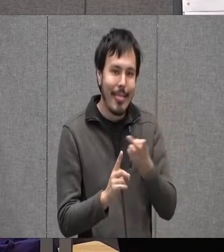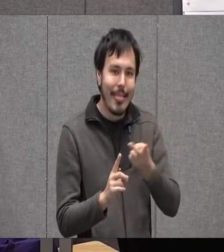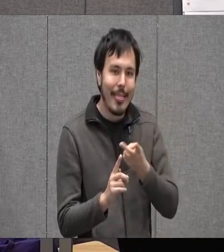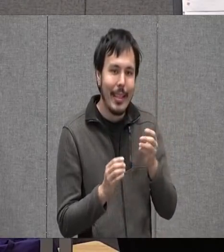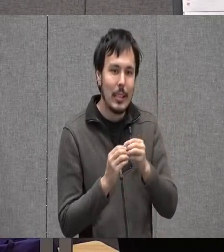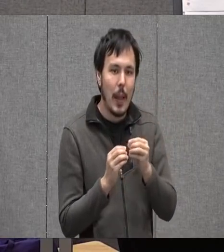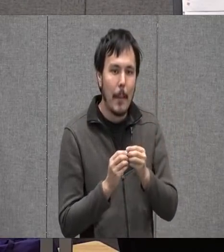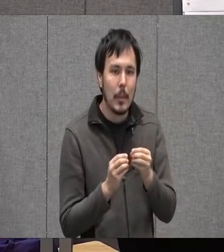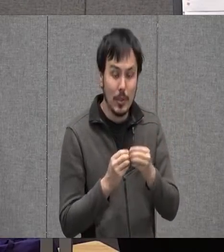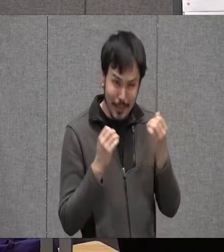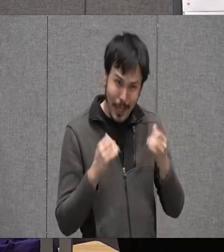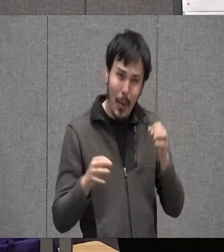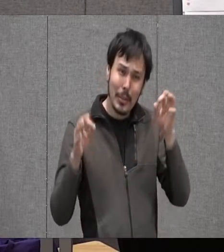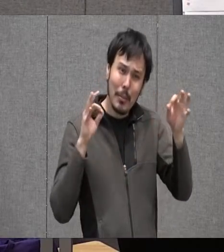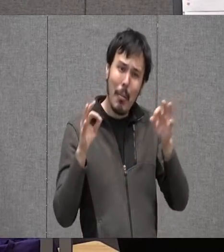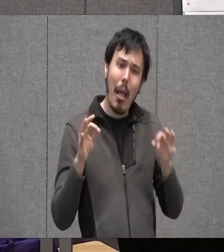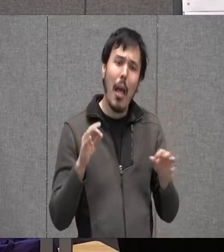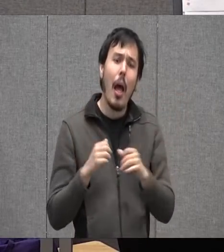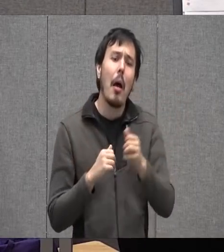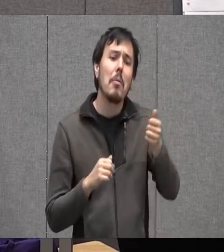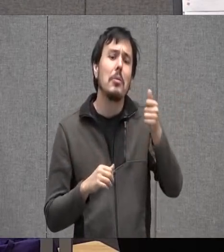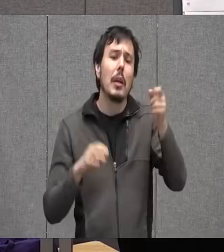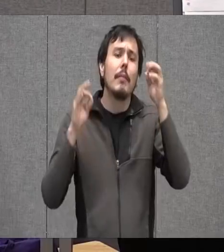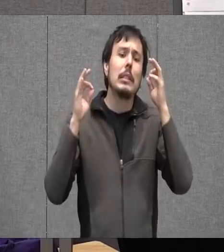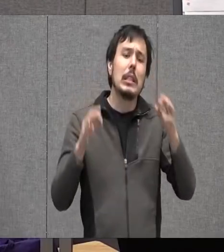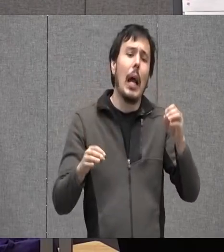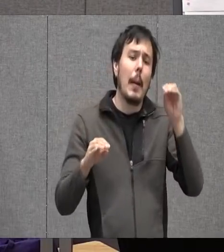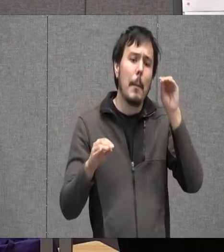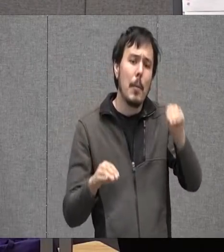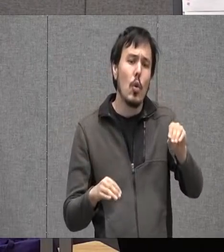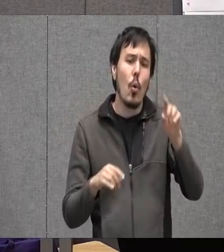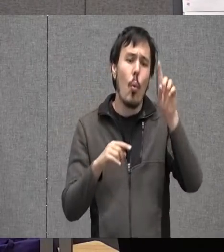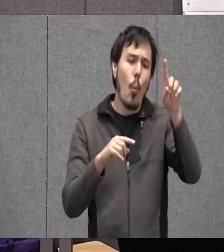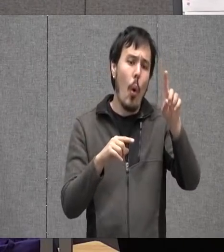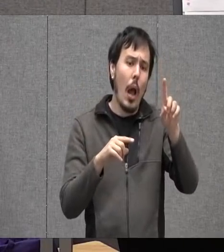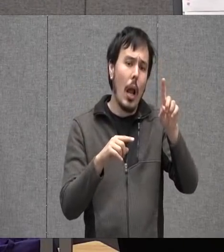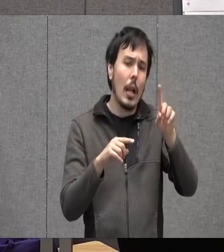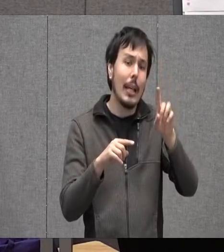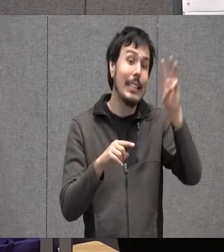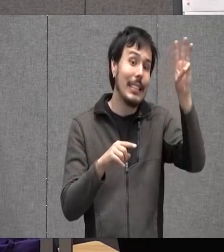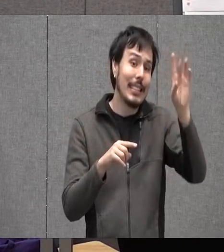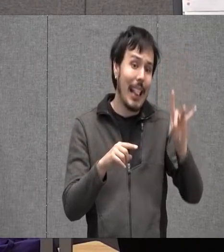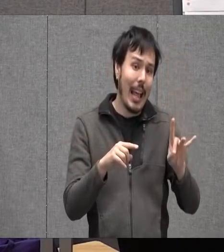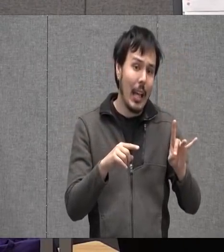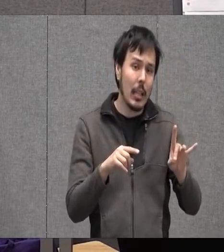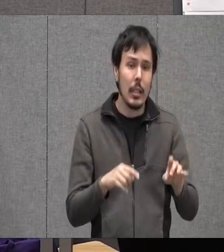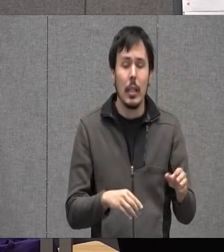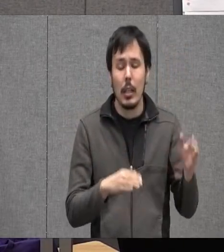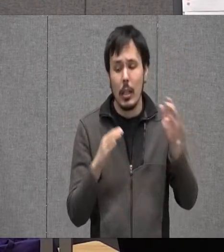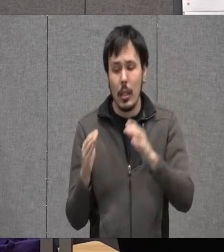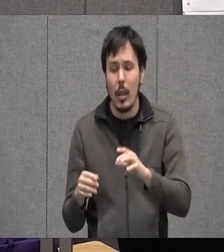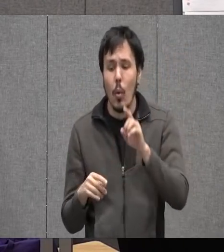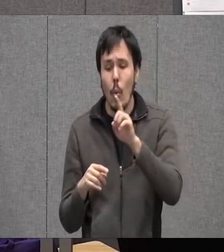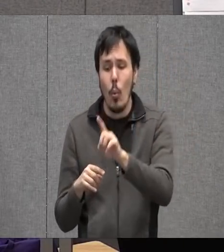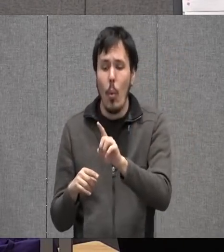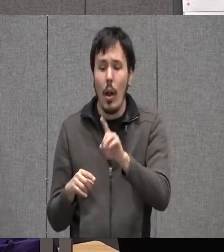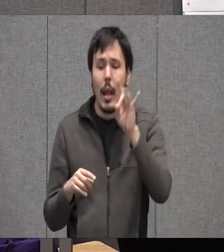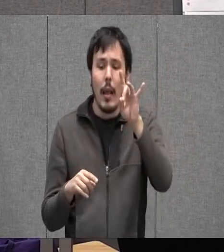Then we gotta explain how you decided where to place 1 6/8 and 1.856 on the number line.